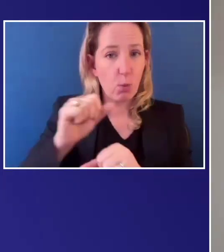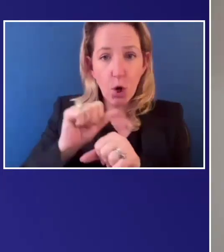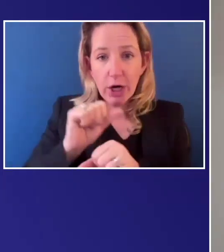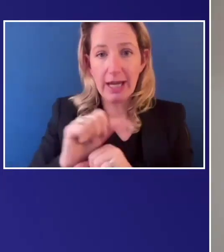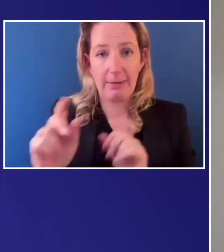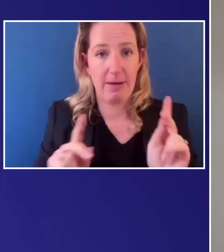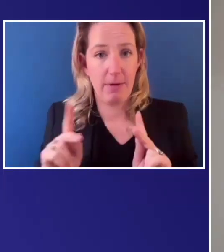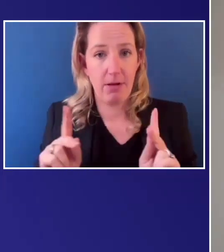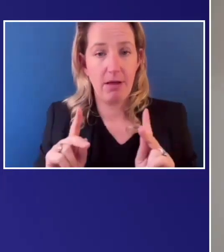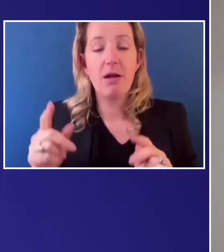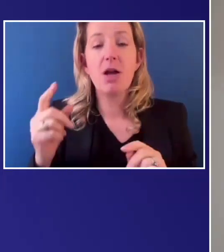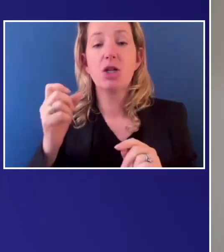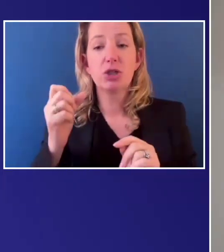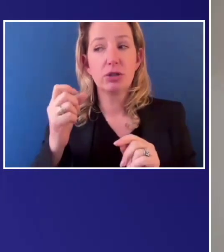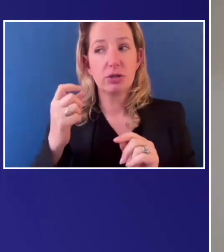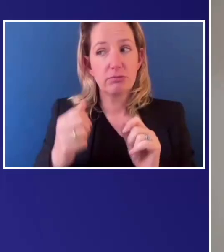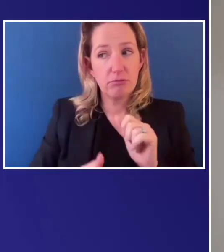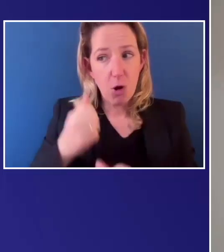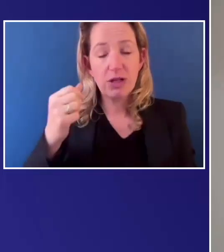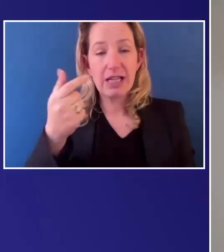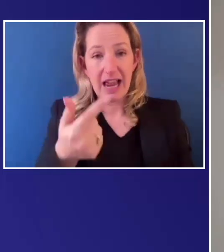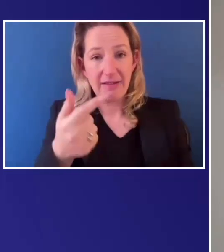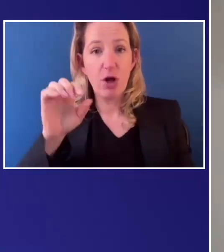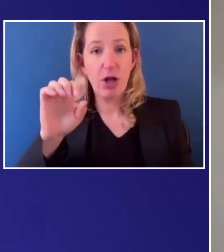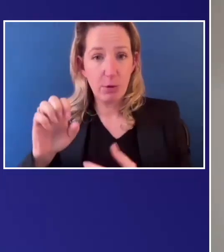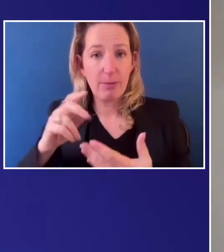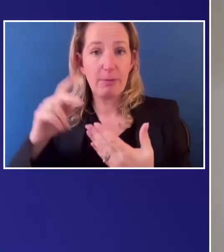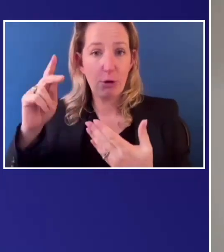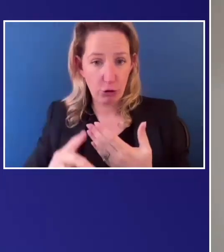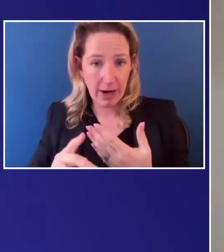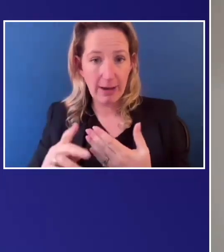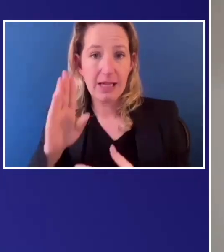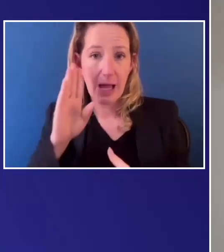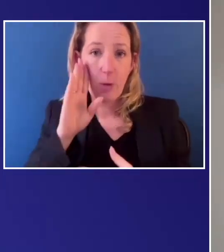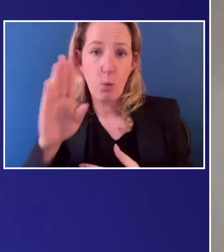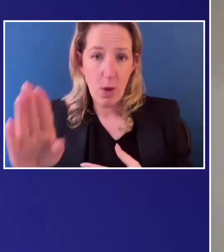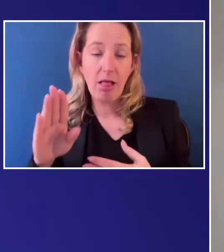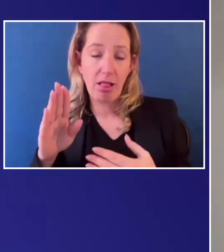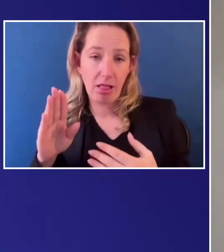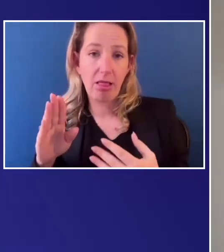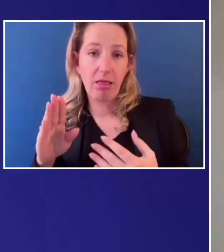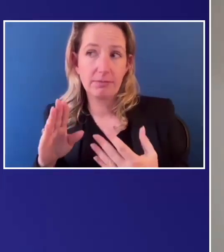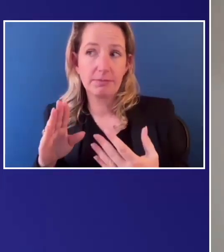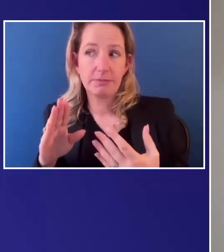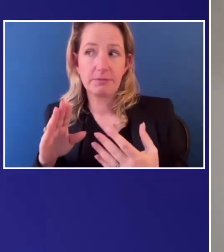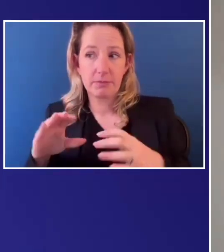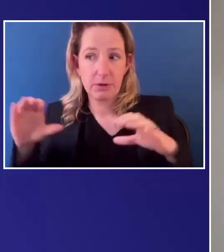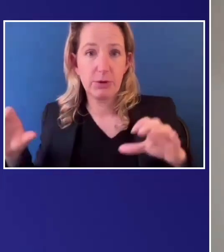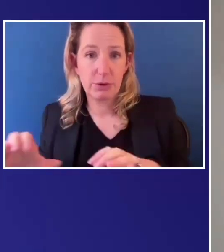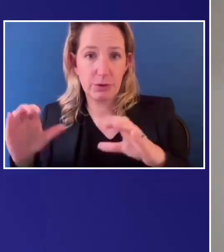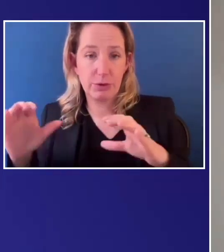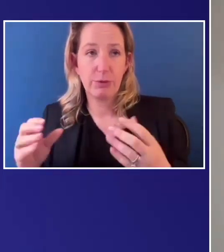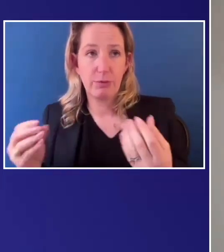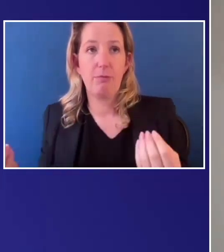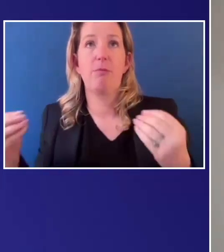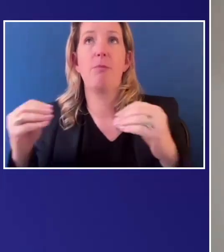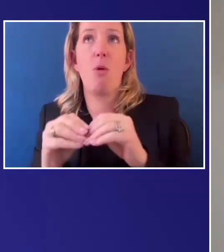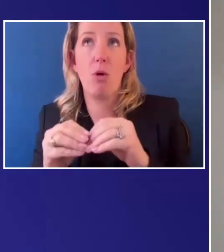Employment programs, they do more favorably under our proposed regulation relative to